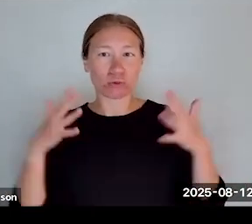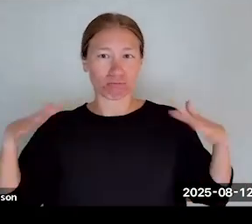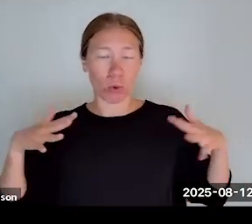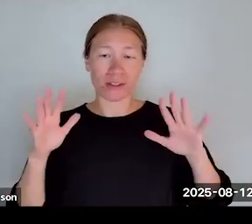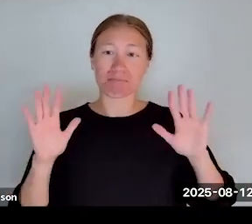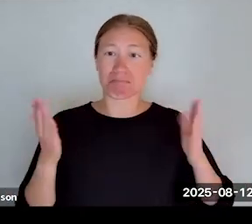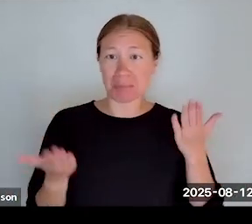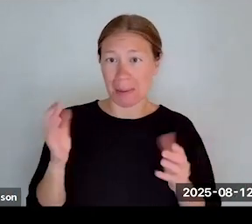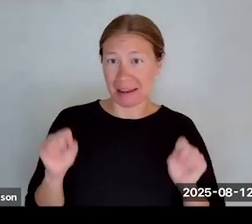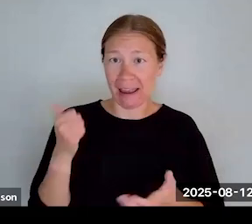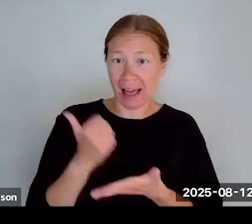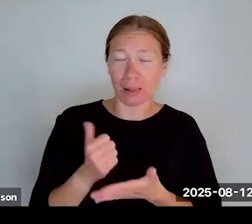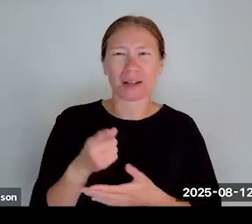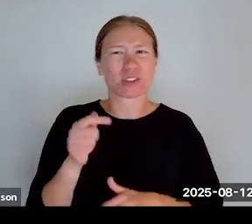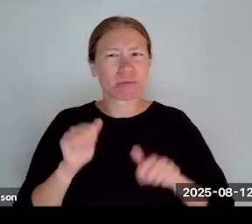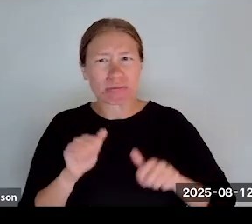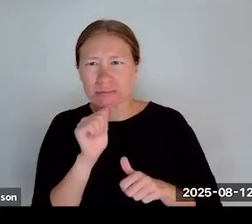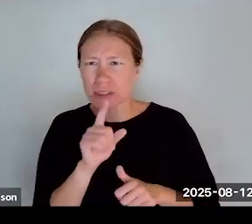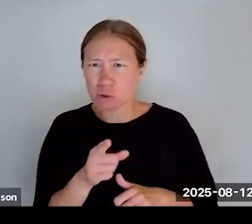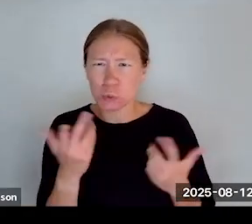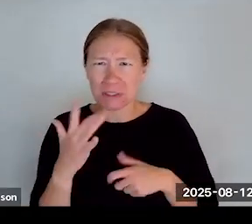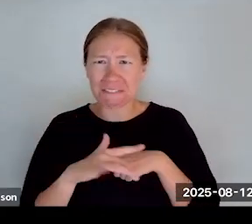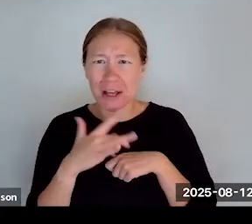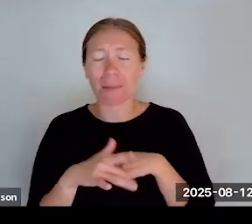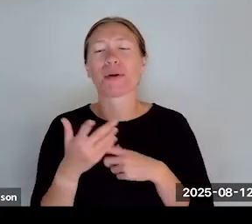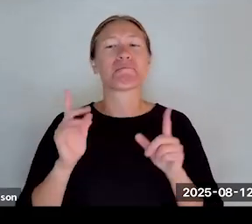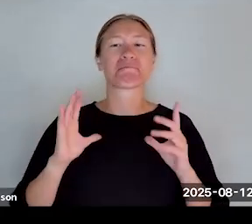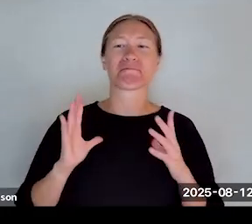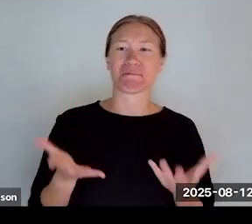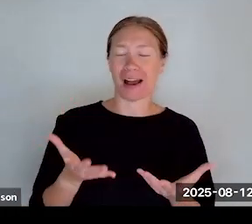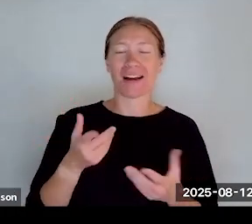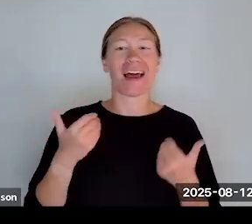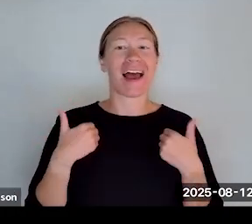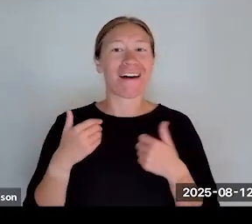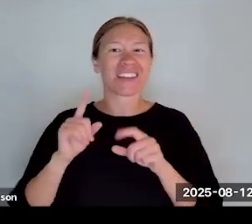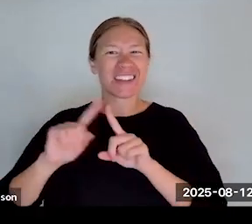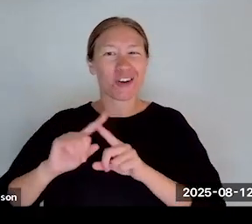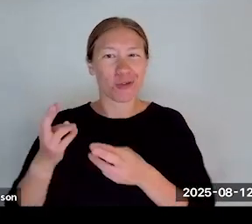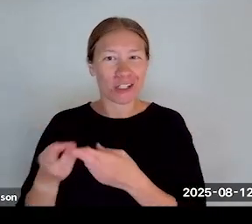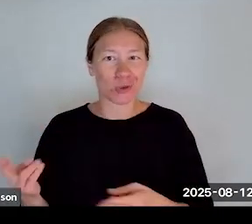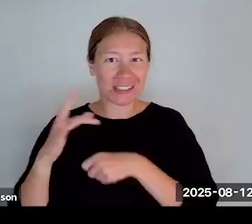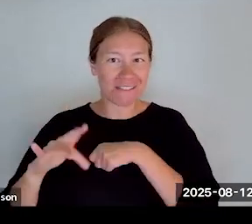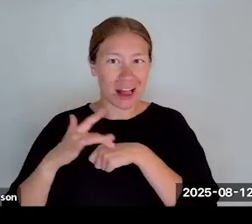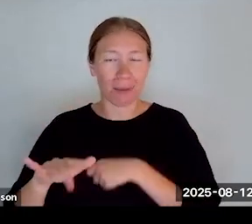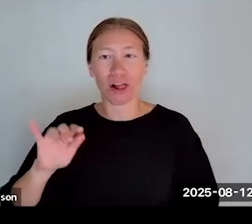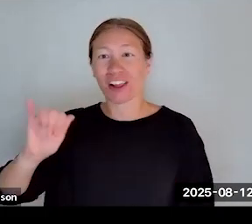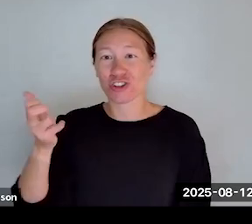that's okay. There are resources available to assist you, such as the Job Accommodation Network, which we call JAN,